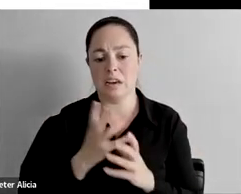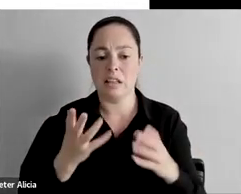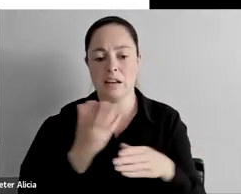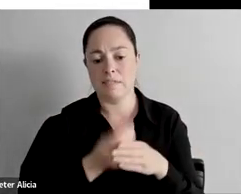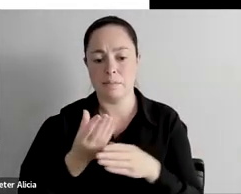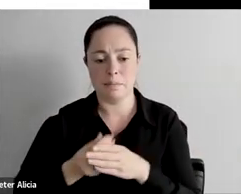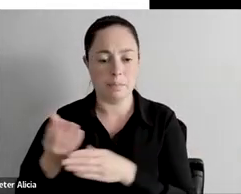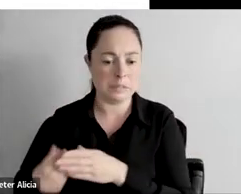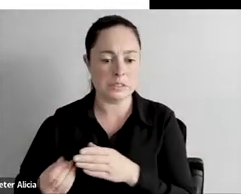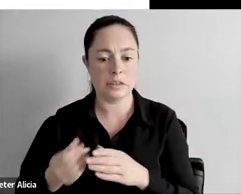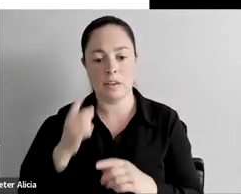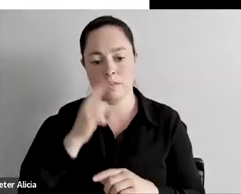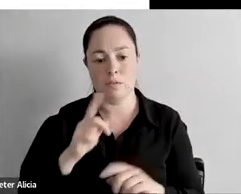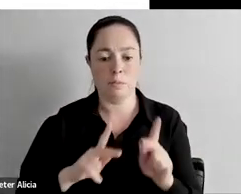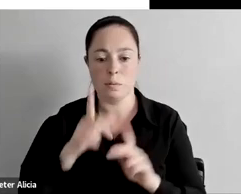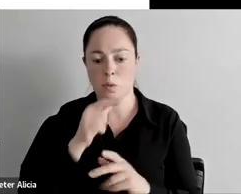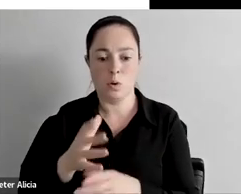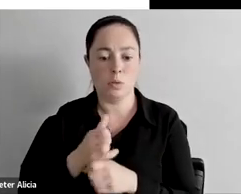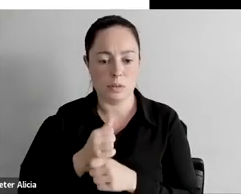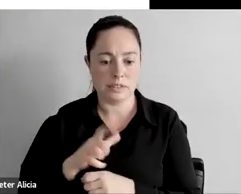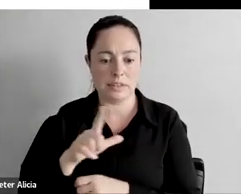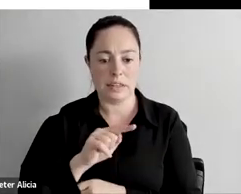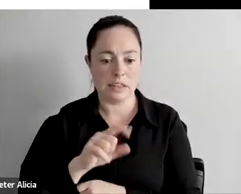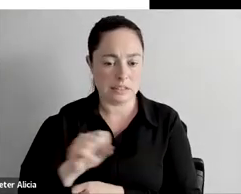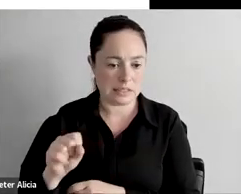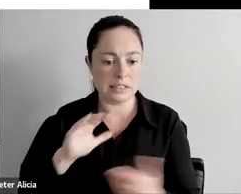versus receive Medicaid LTSS. So why does this large